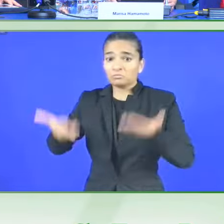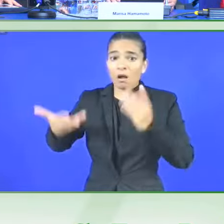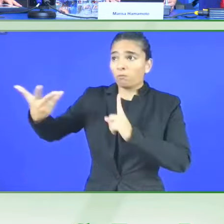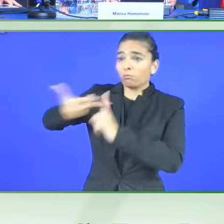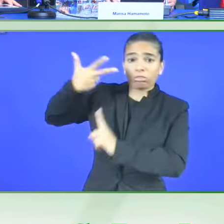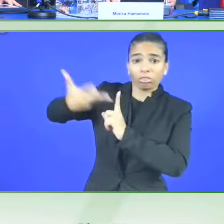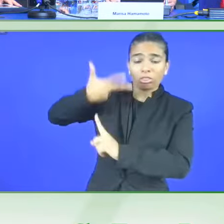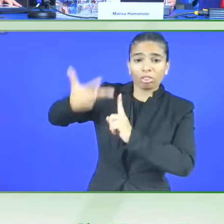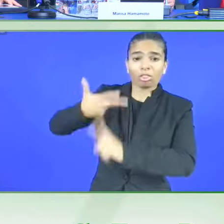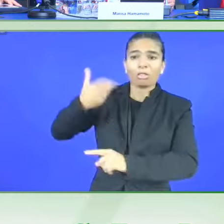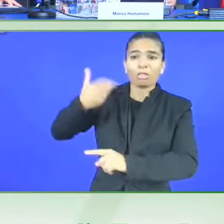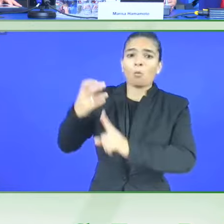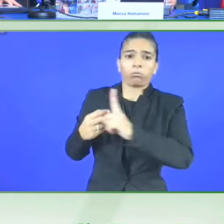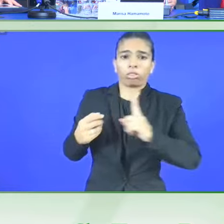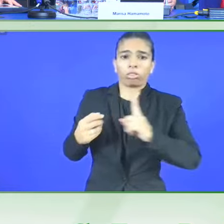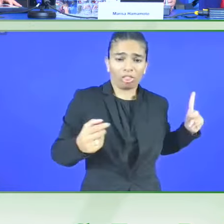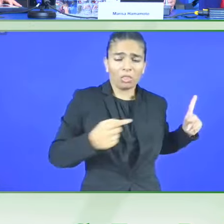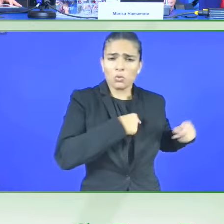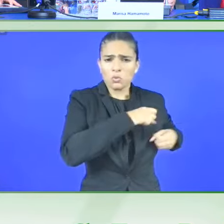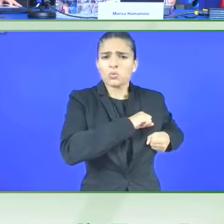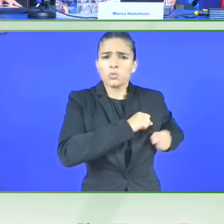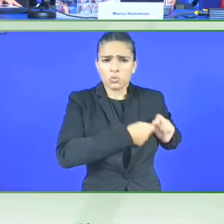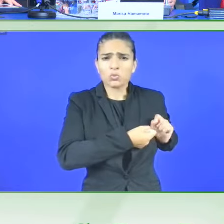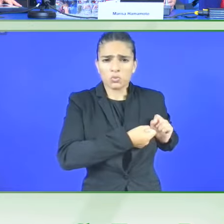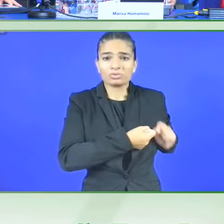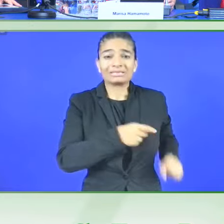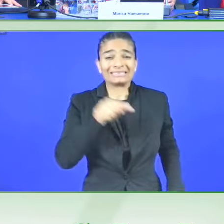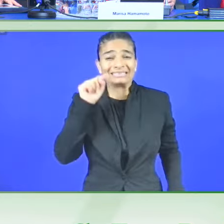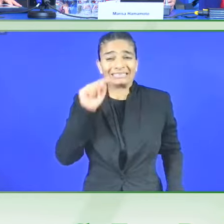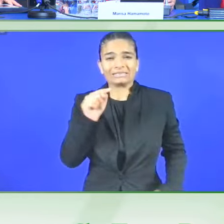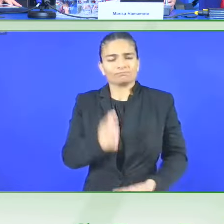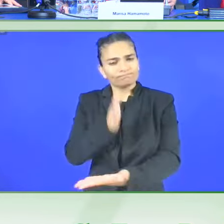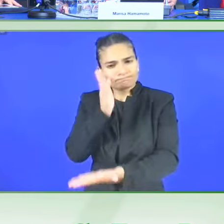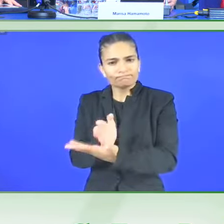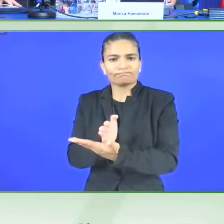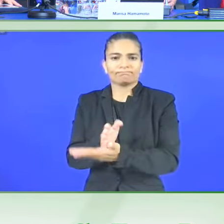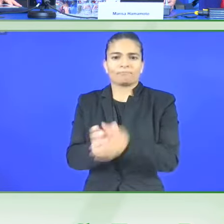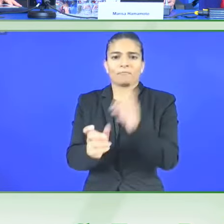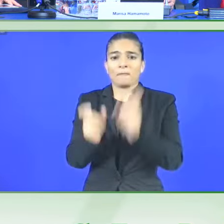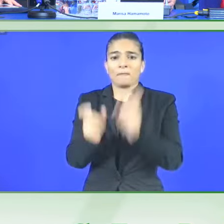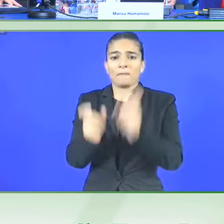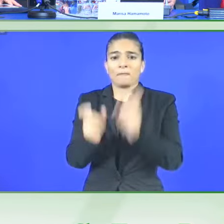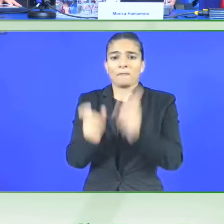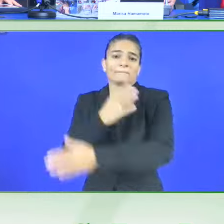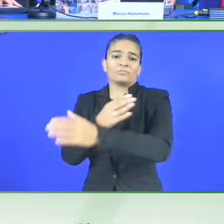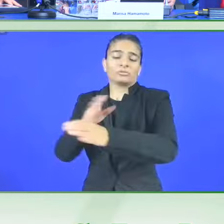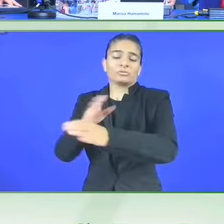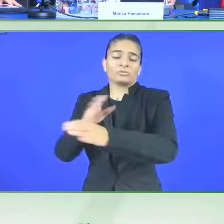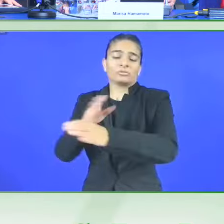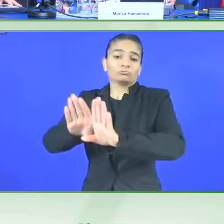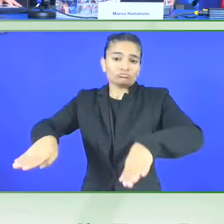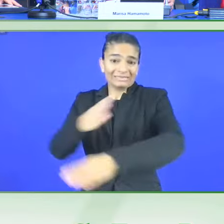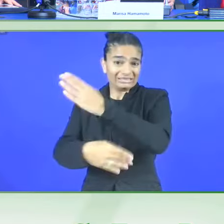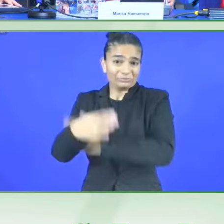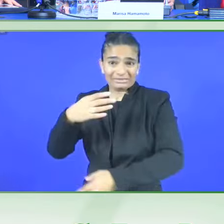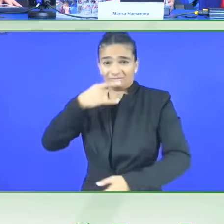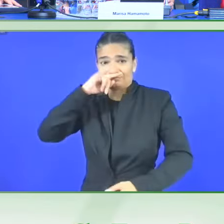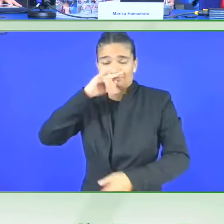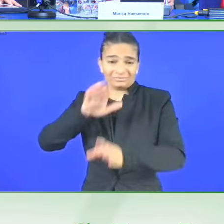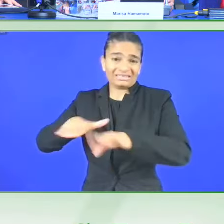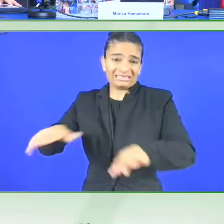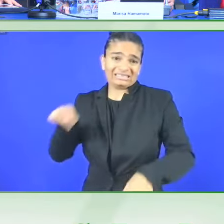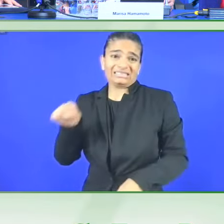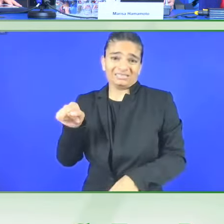A quick visual description of myself, I am a Japanese American woman with long black